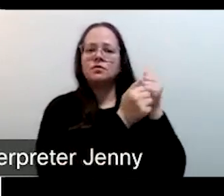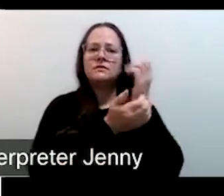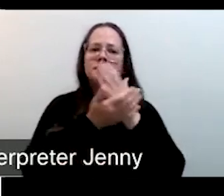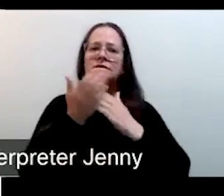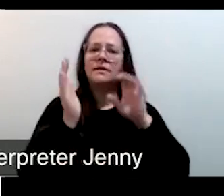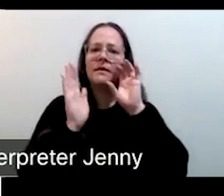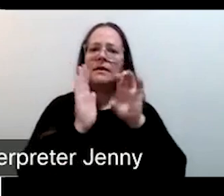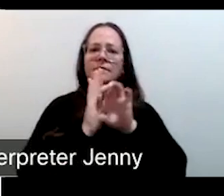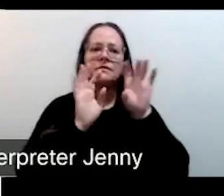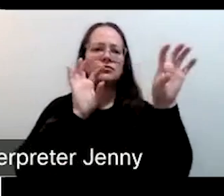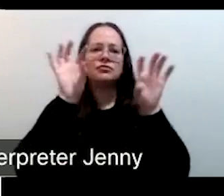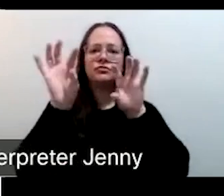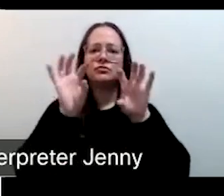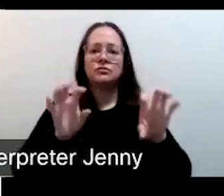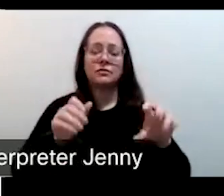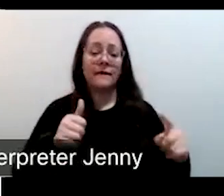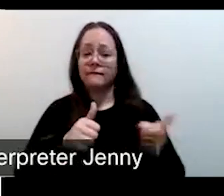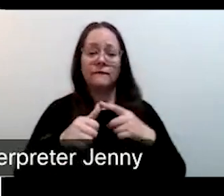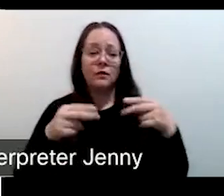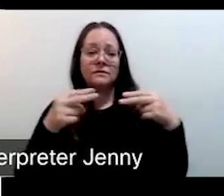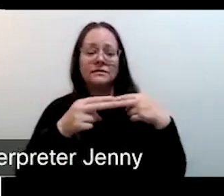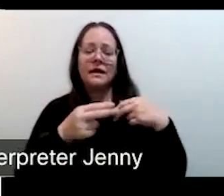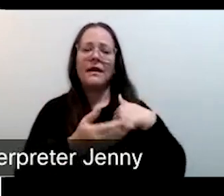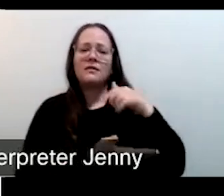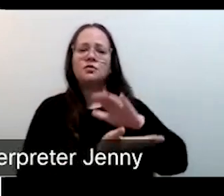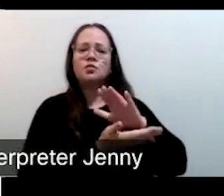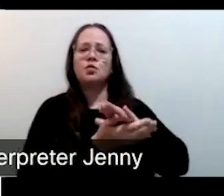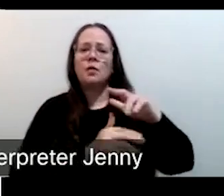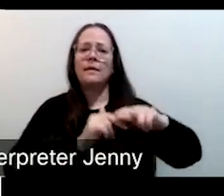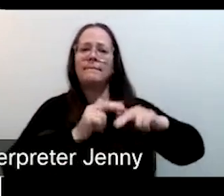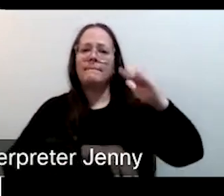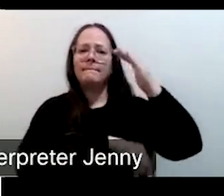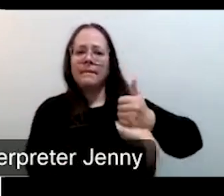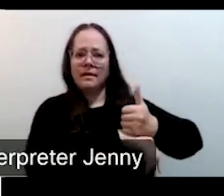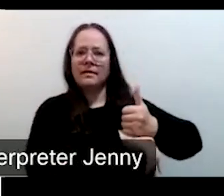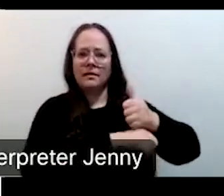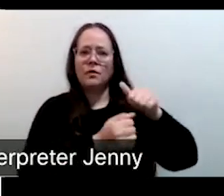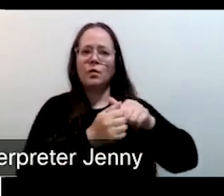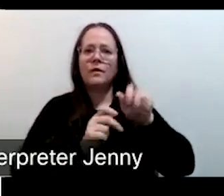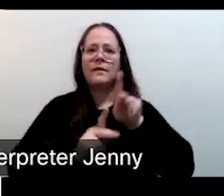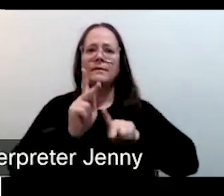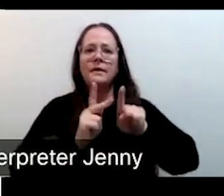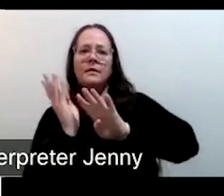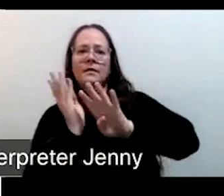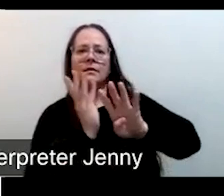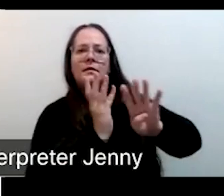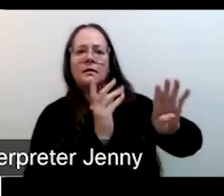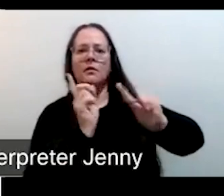On this first slide, you can see a school building and people engaging in academic pursuits such as going to class and graduating.